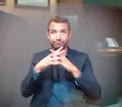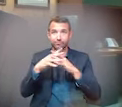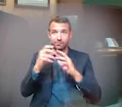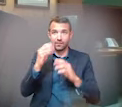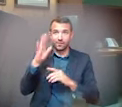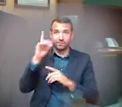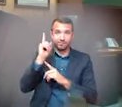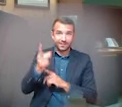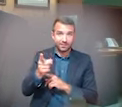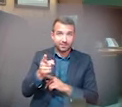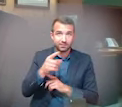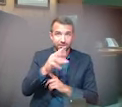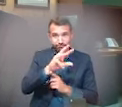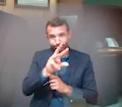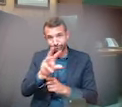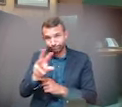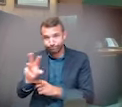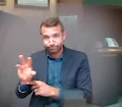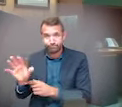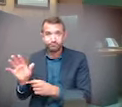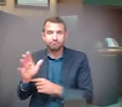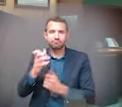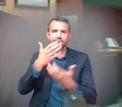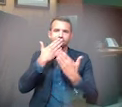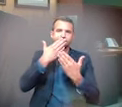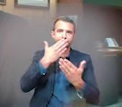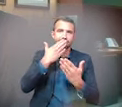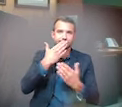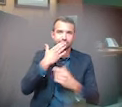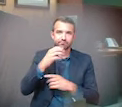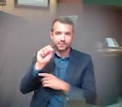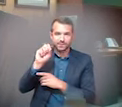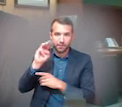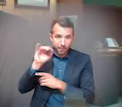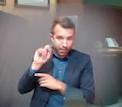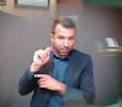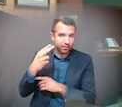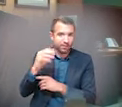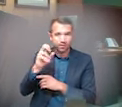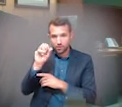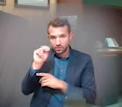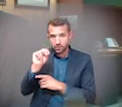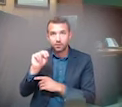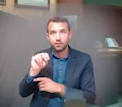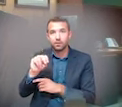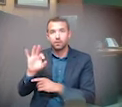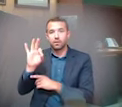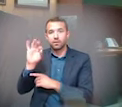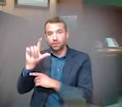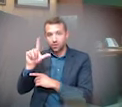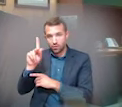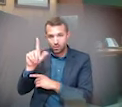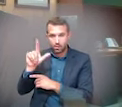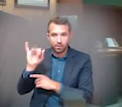so I extend sincere thanks to my Smithsonian Folklife Festival colleagues, particularly Elisa Hough, Sarah Roffman,